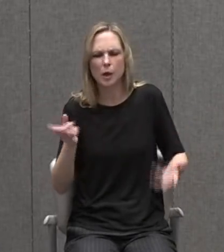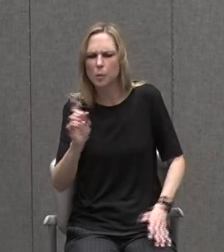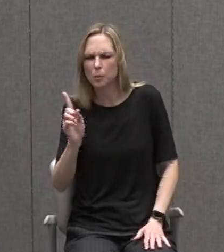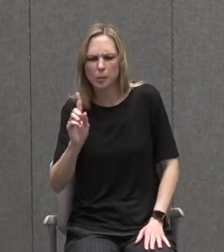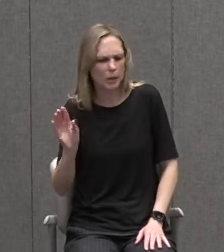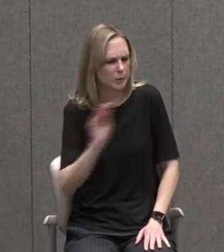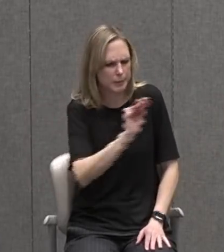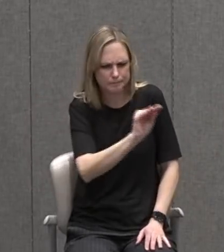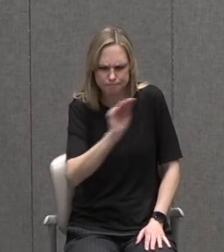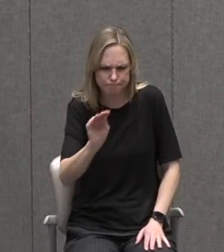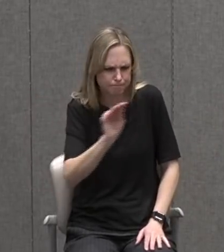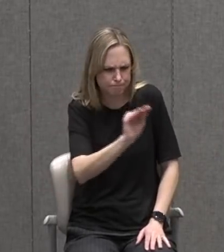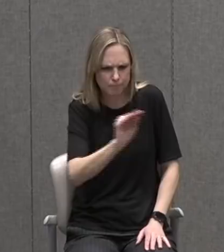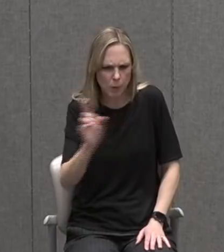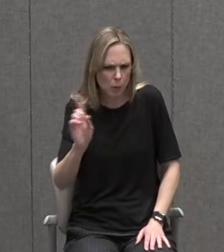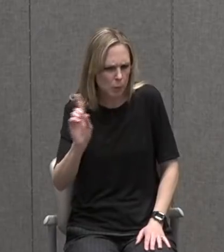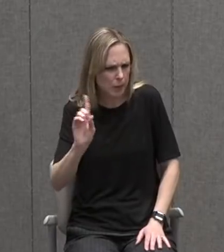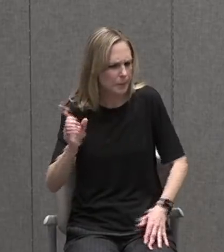I gotta break it up even smaller.